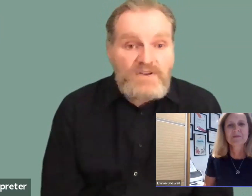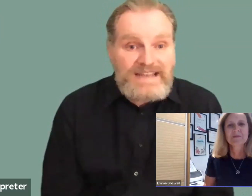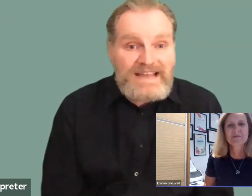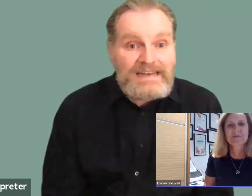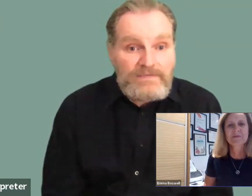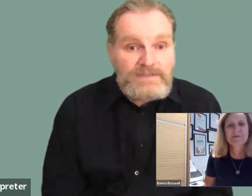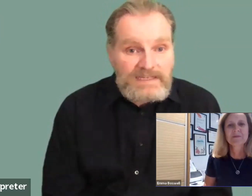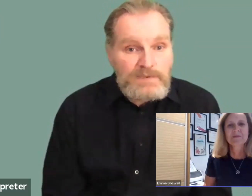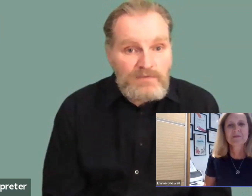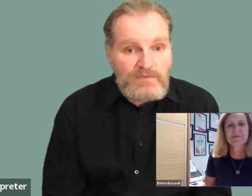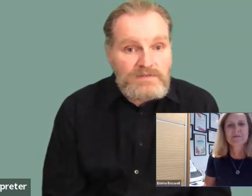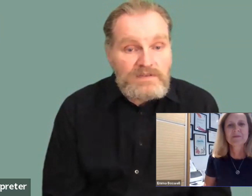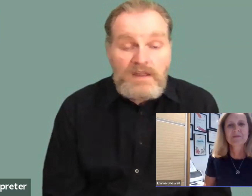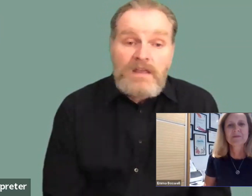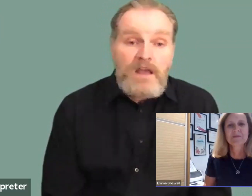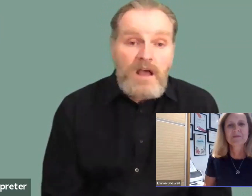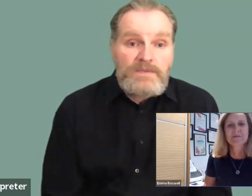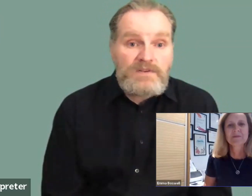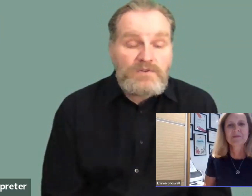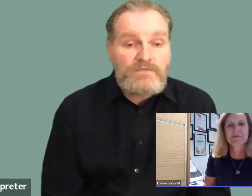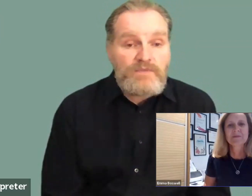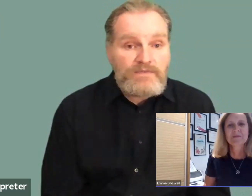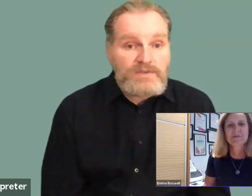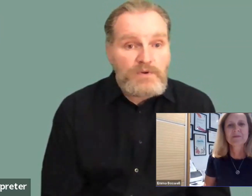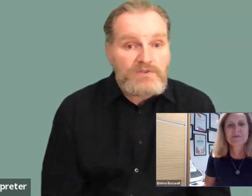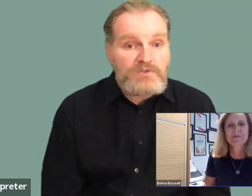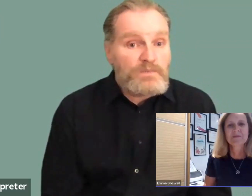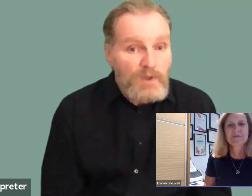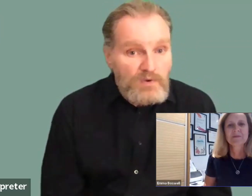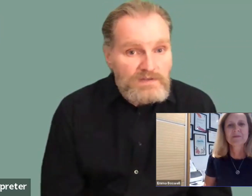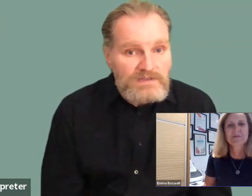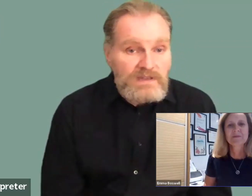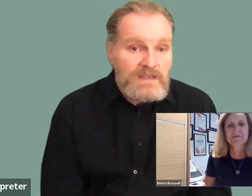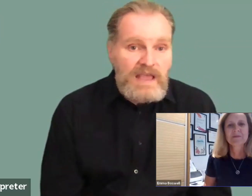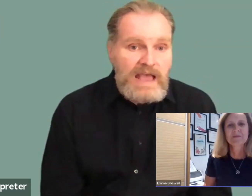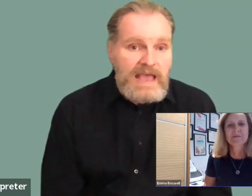firsthand lived experience. There's lots of reference points to blogs,